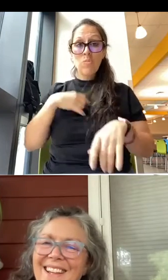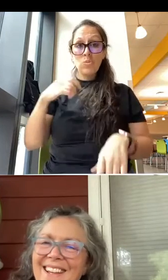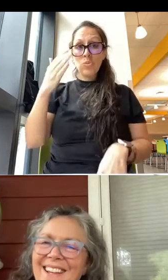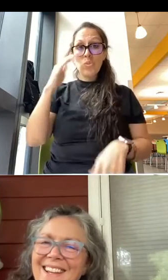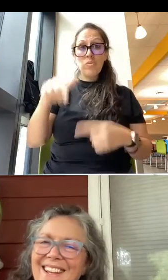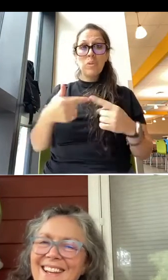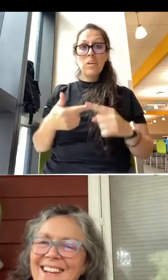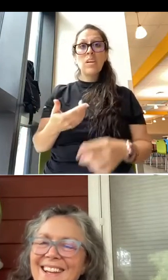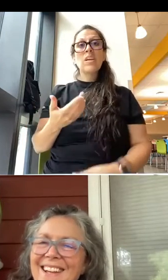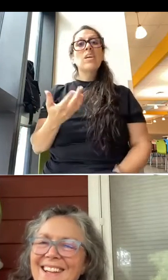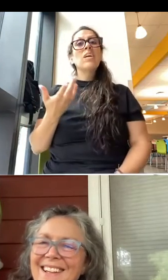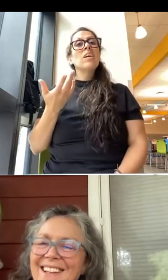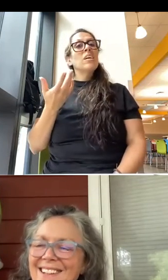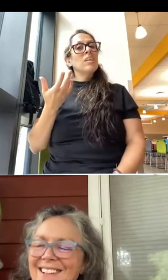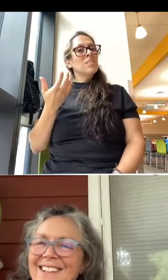So, I guess, um,...